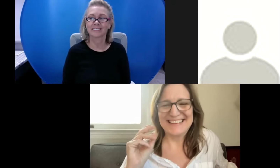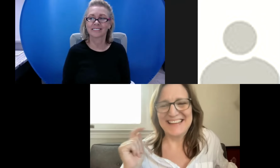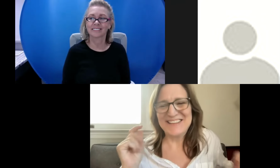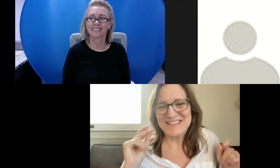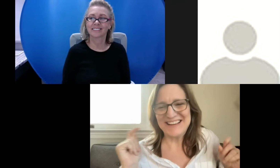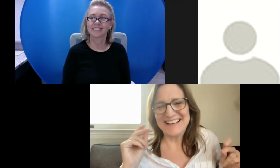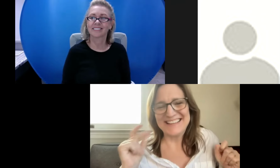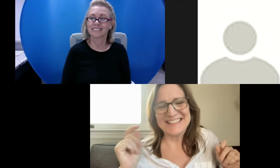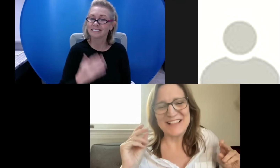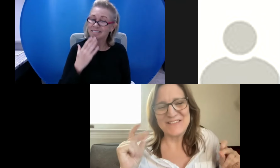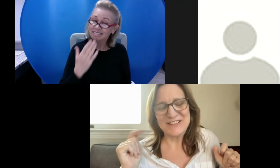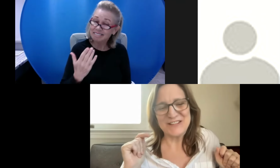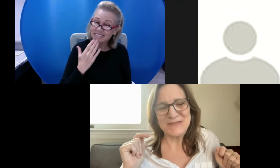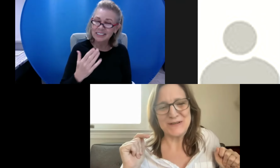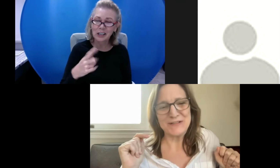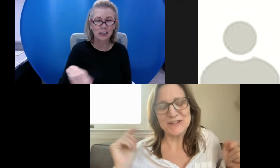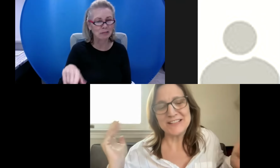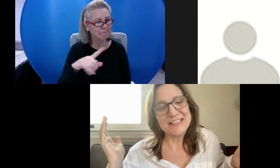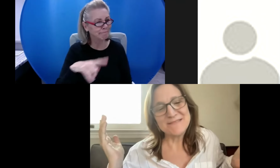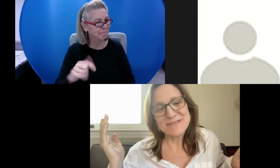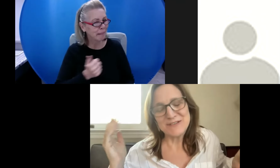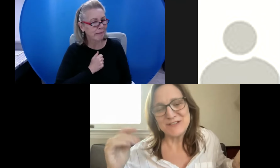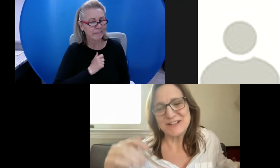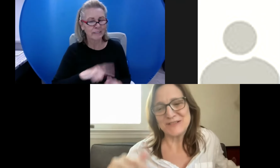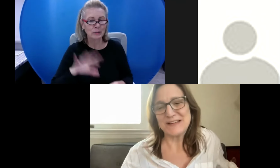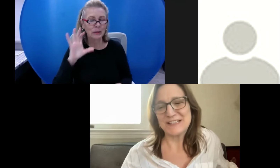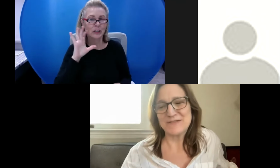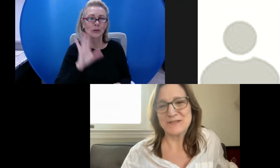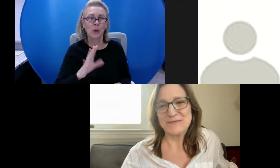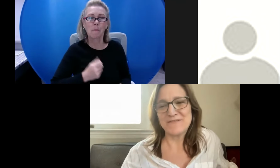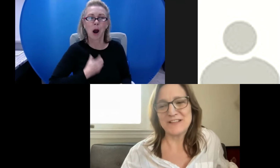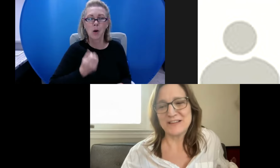Thank you guys. I loved hearing your poetry. See? Poetry just makes everyone—everything